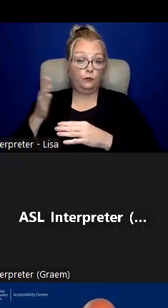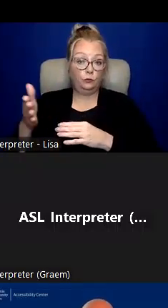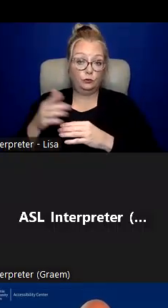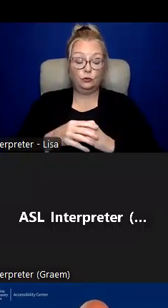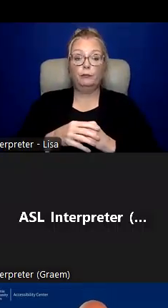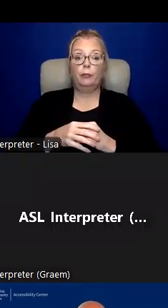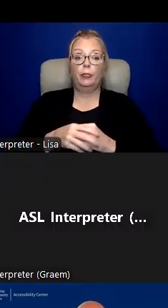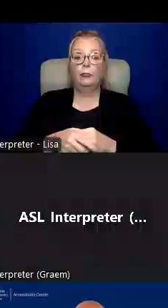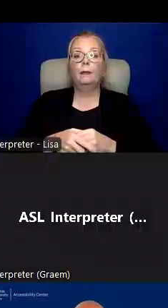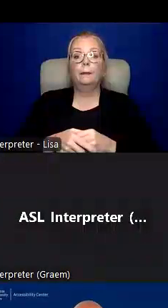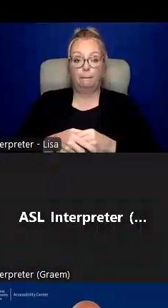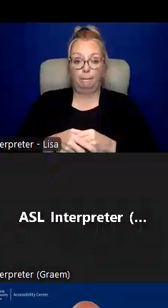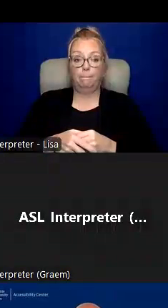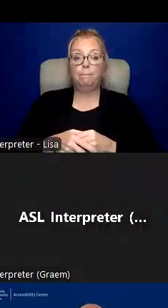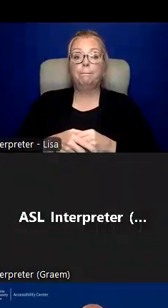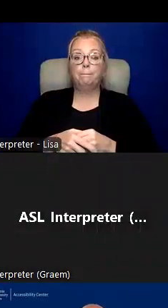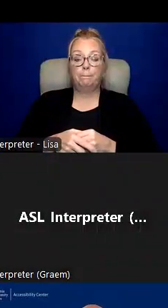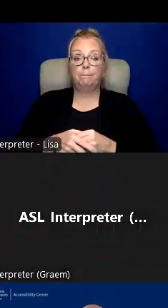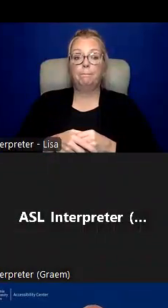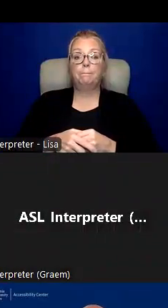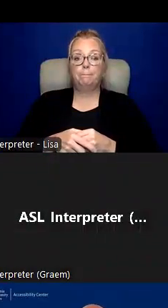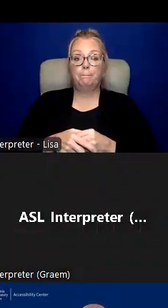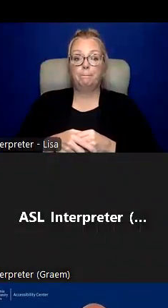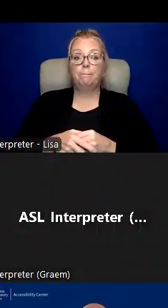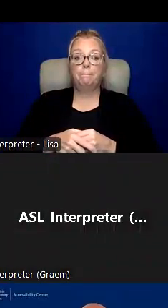So along those lines, we have it broken out